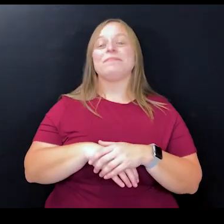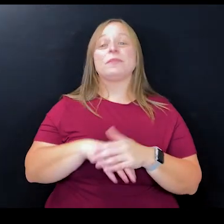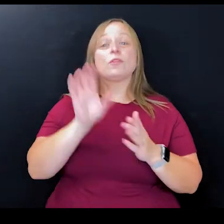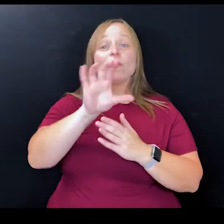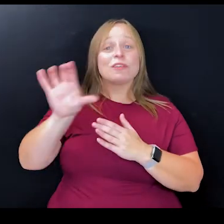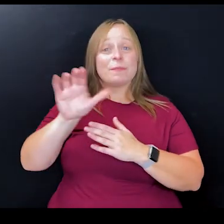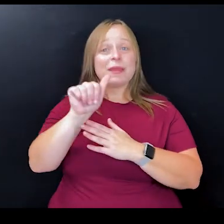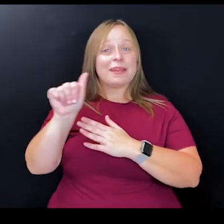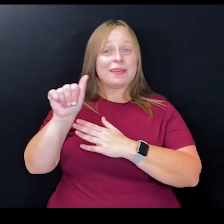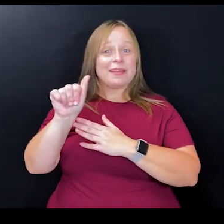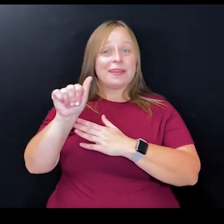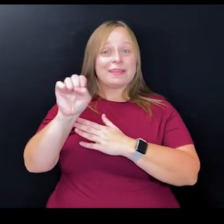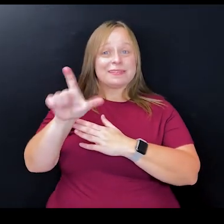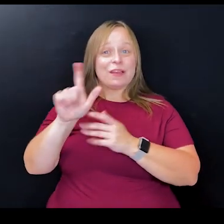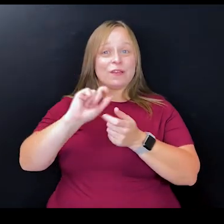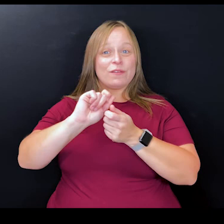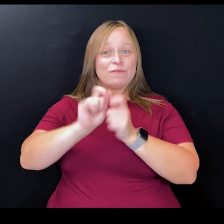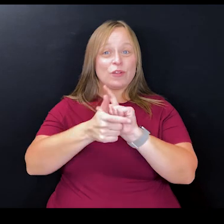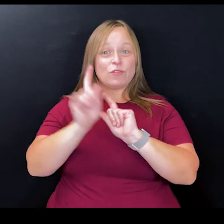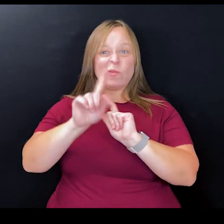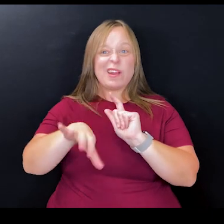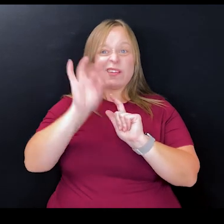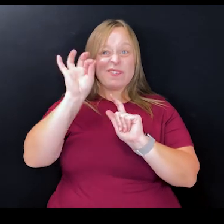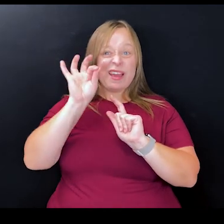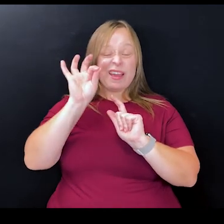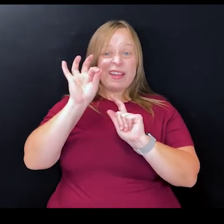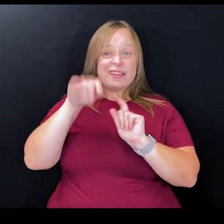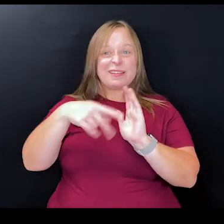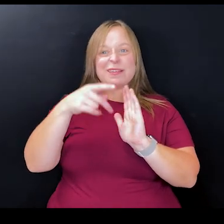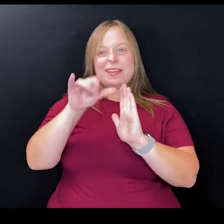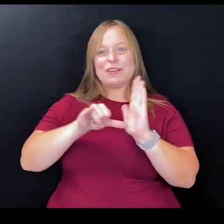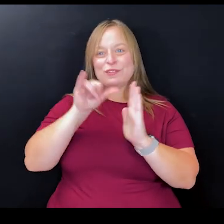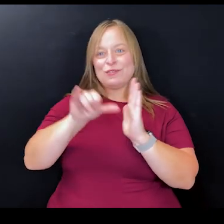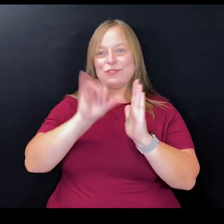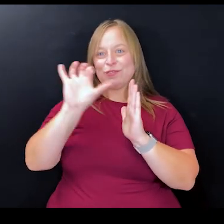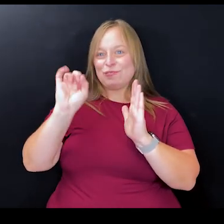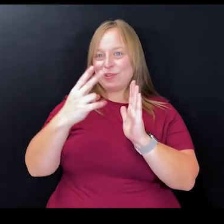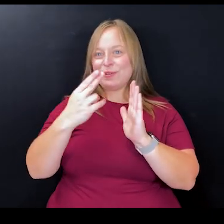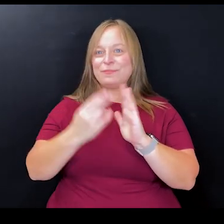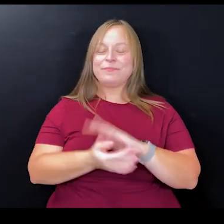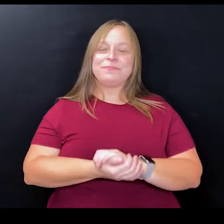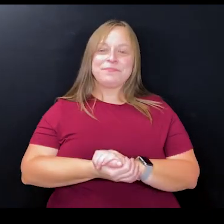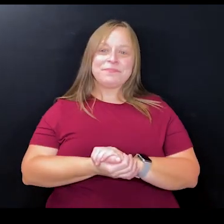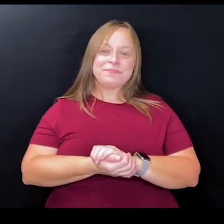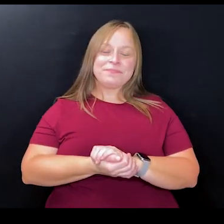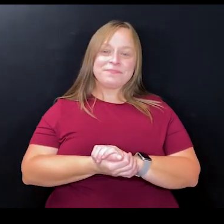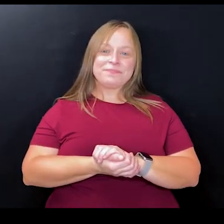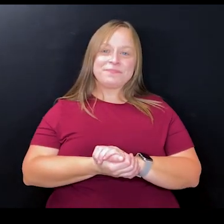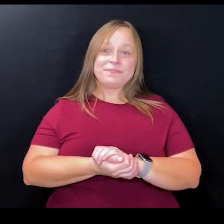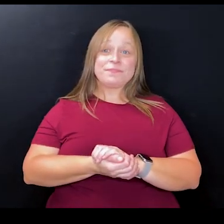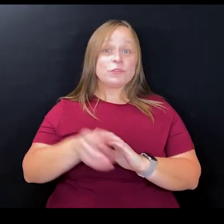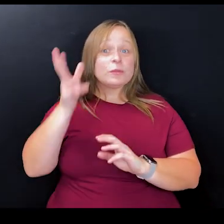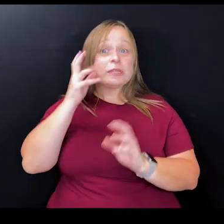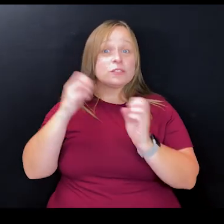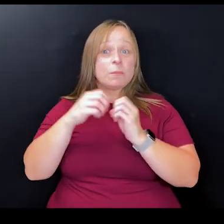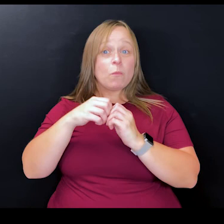The closed captioned and ASL version of this podcast is available on our YouTube channel. To listen to more